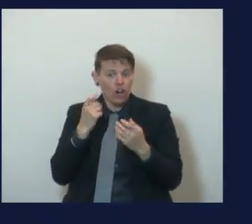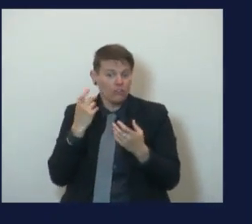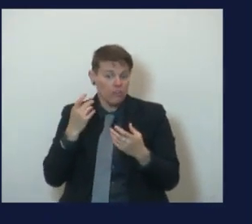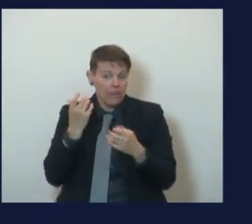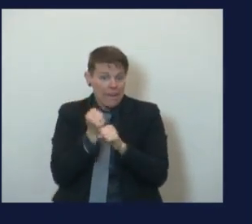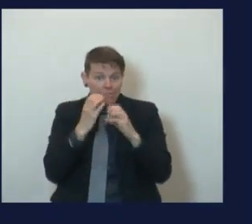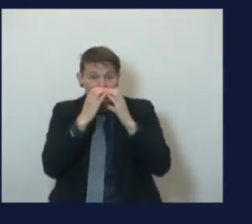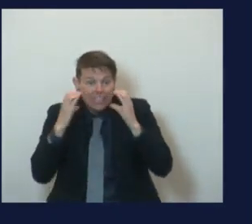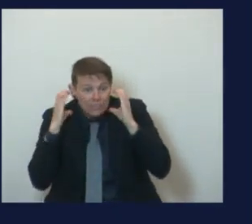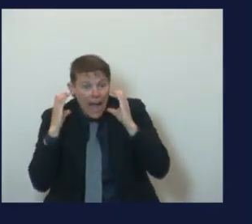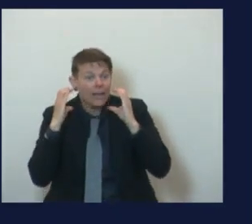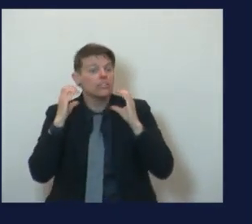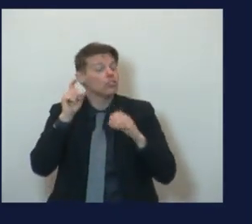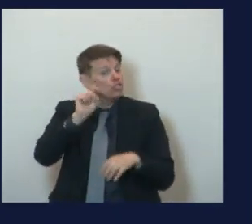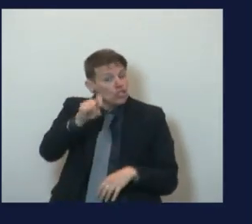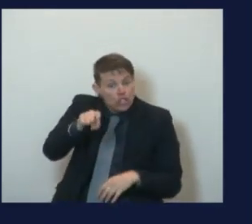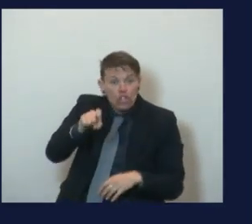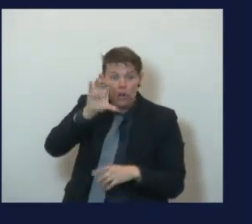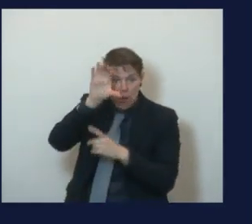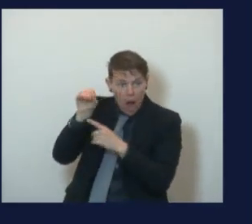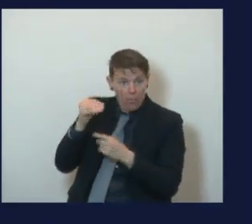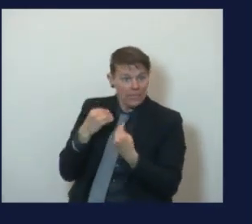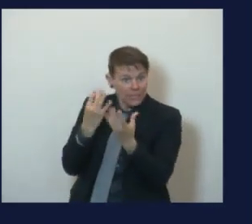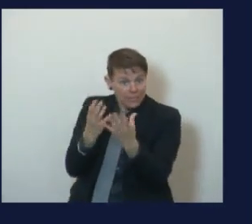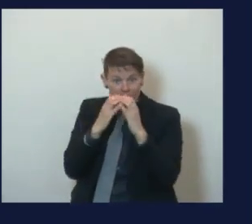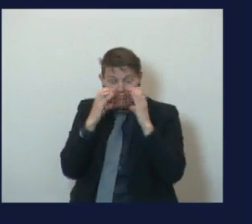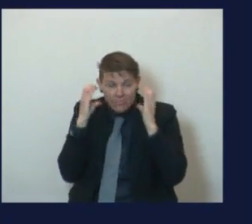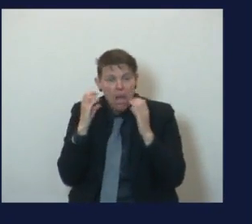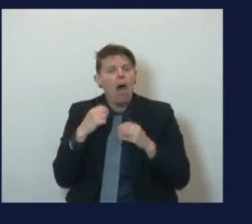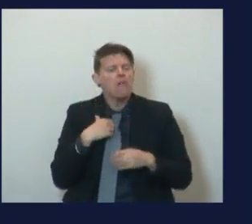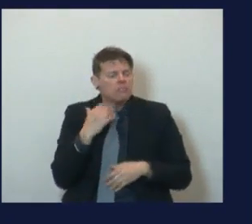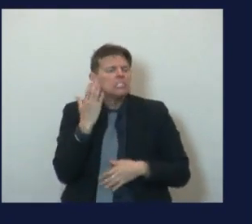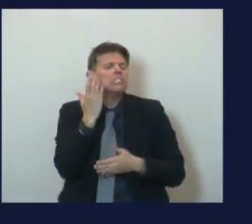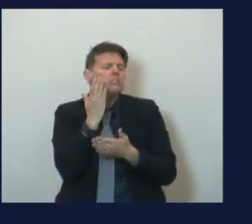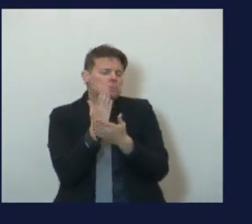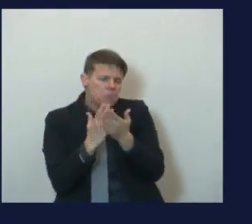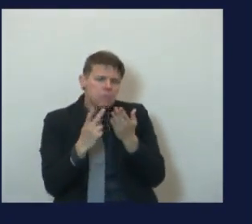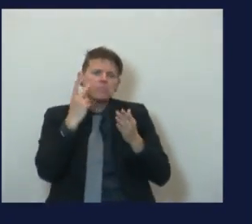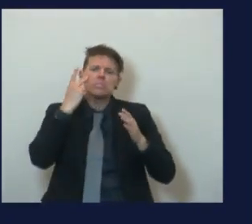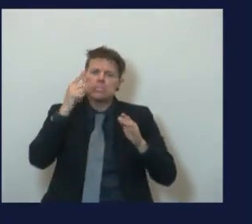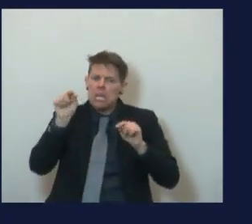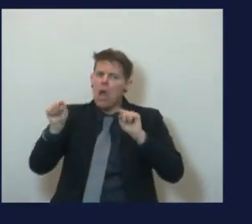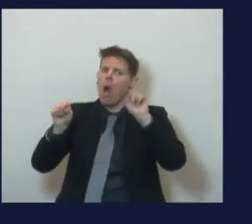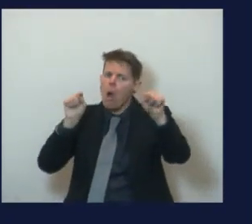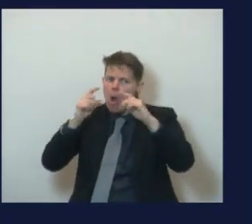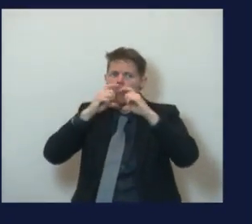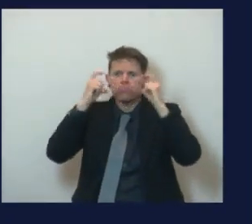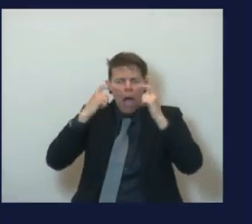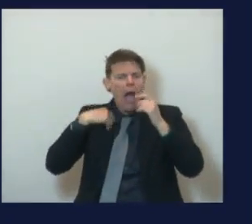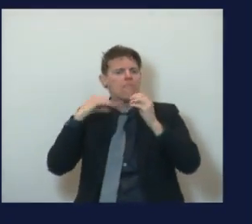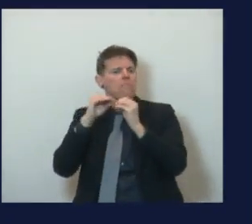WITH APPROPRIATE FACE COVERINGS AND IT SHOULD WEAR THEM IN THE WORKPLACE. I WANT TO BE REALLY CAUTIOUS ABOUT THIS.